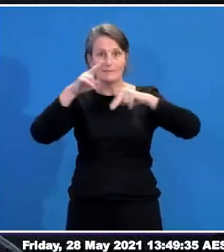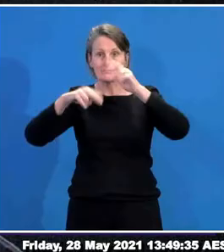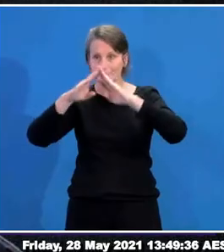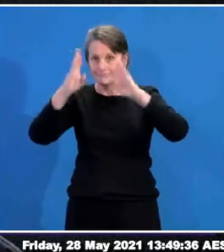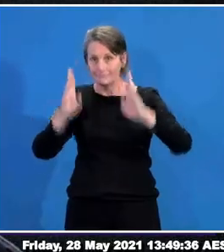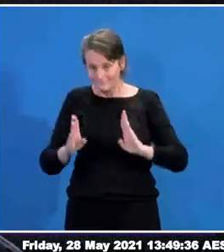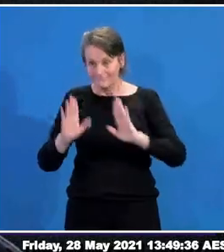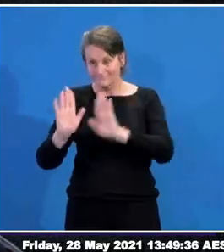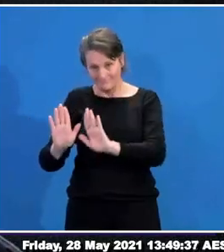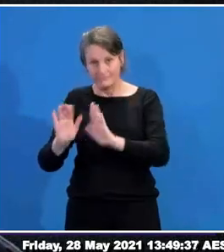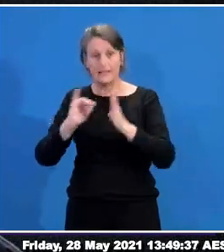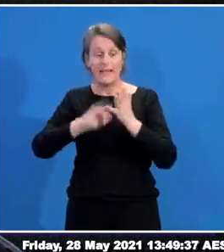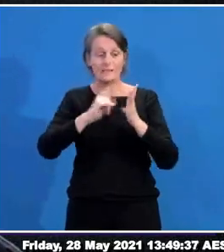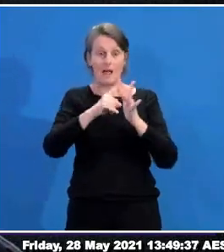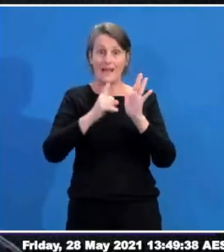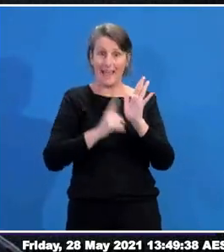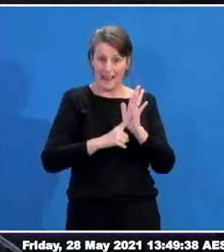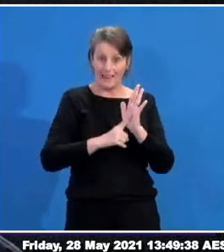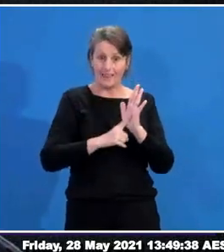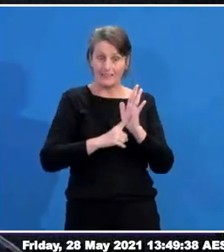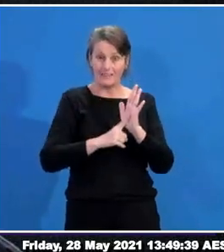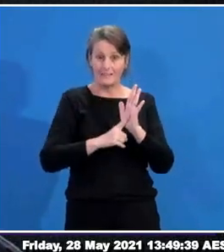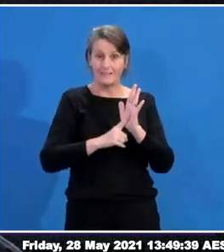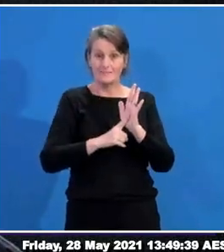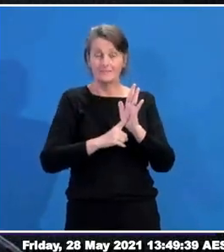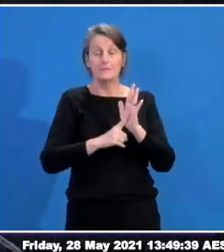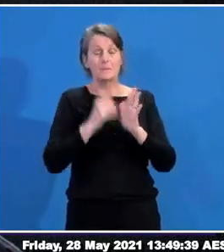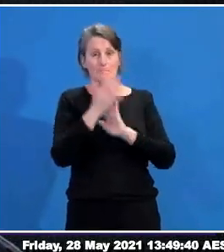SIL or assistance with daily living or personal care supports is the support